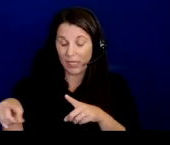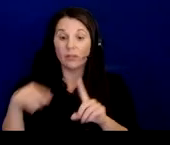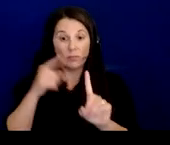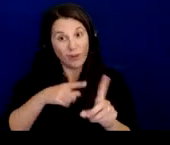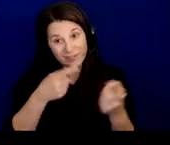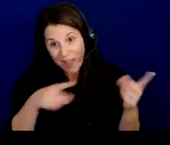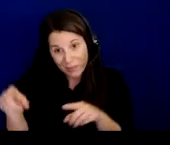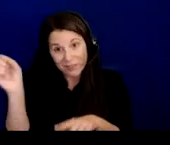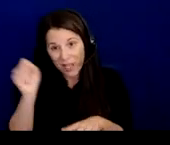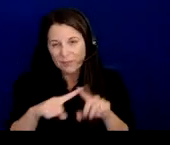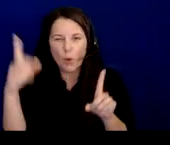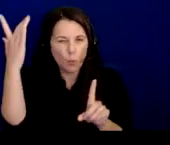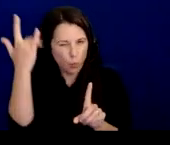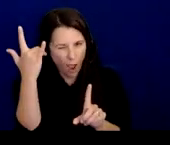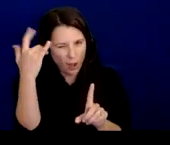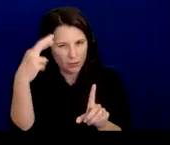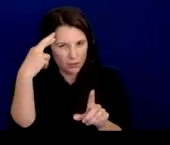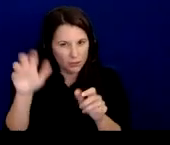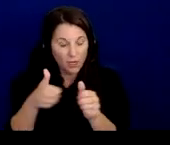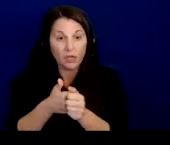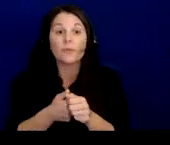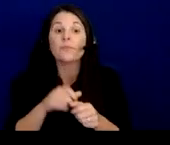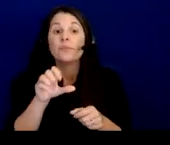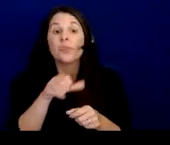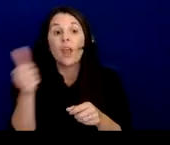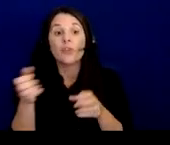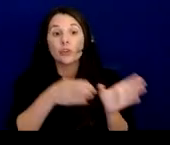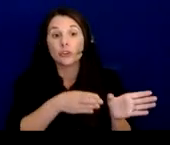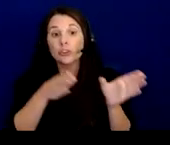We talked about this before shifting away from that deficit based perspective